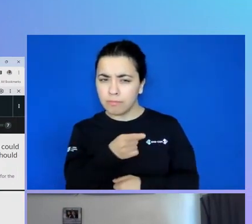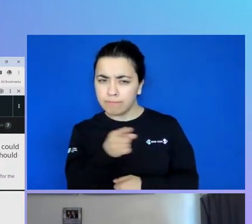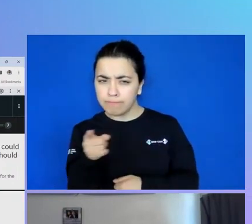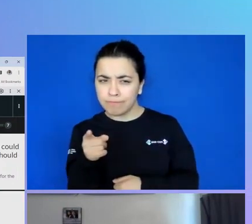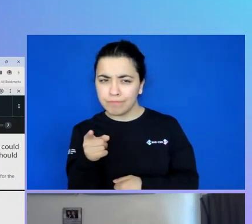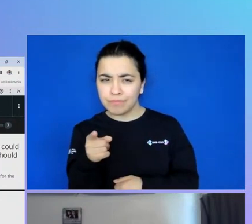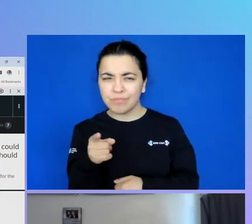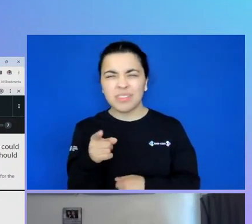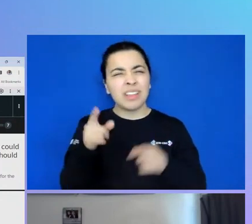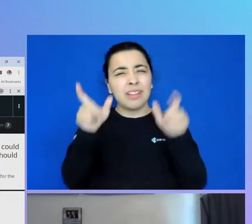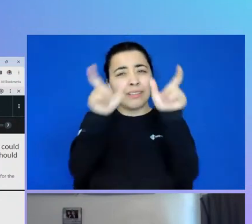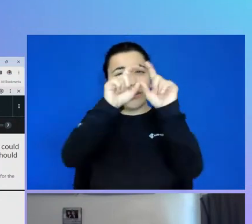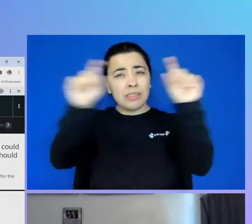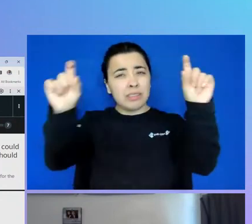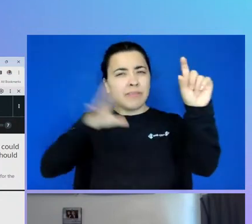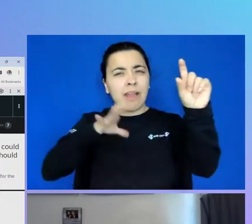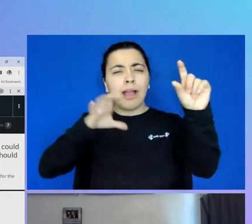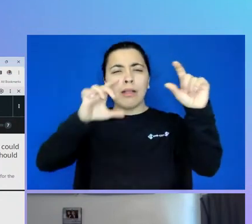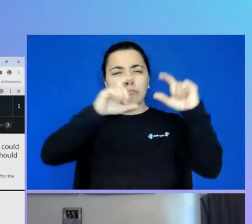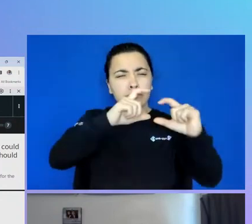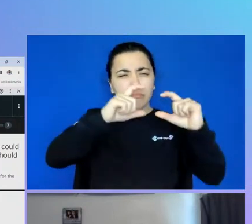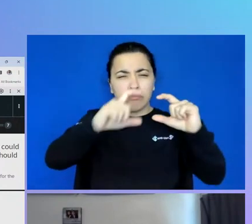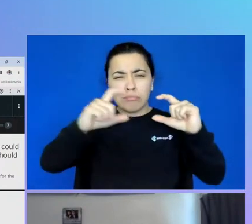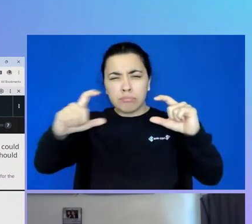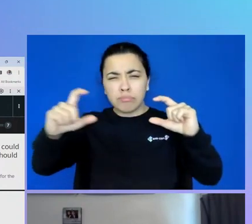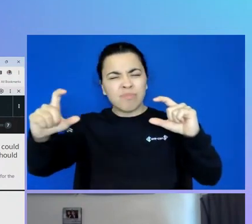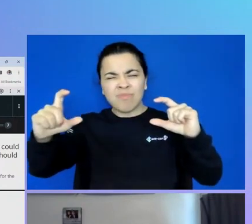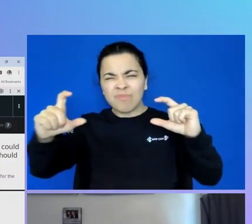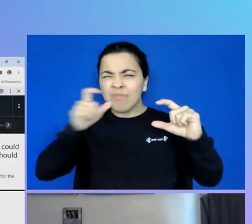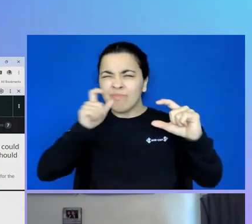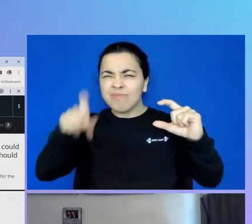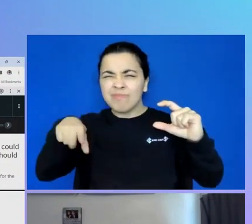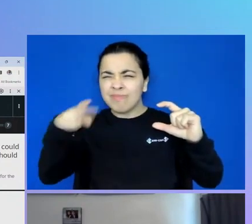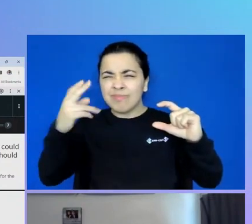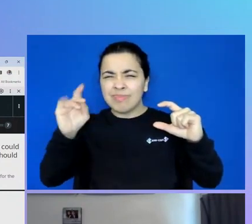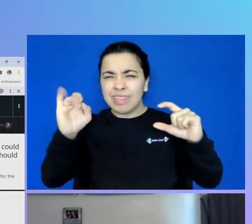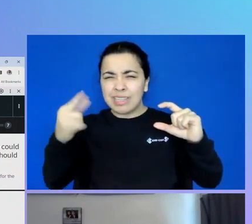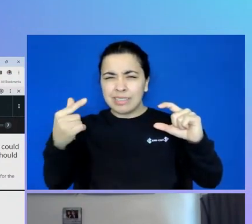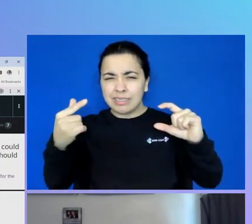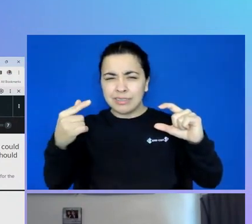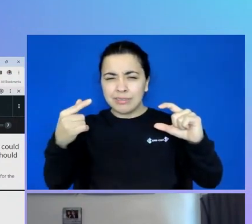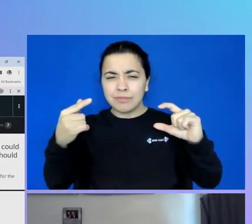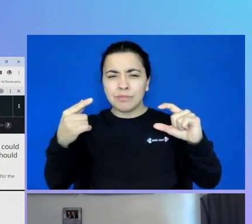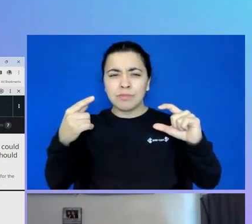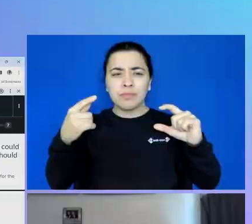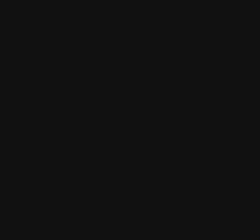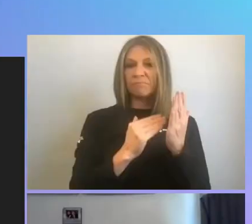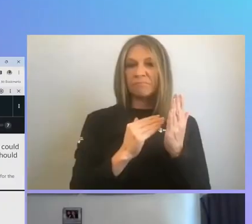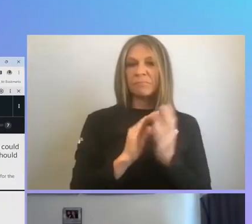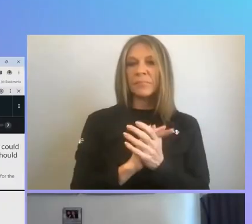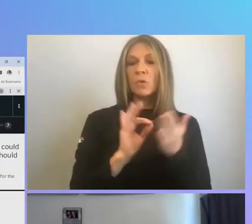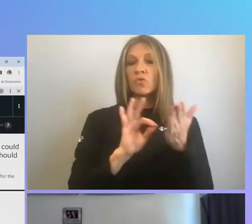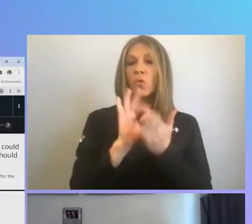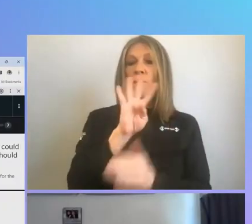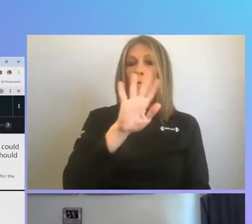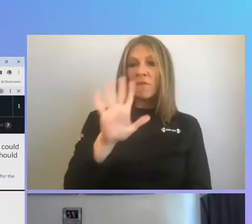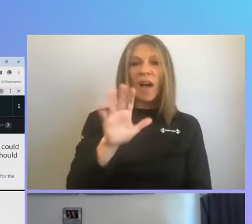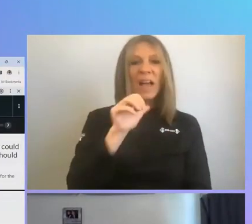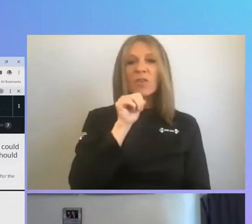use recipes made ten, grease fires three and earned a score of 45 on an average. I don't think they should be heading, so